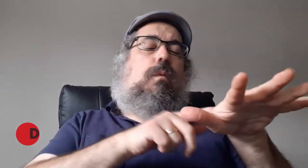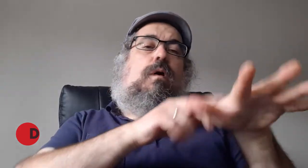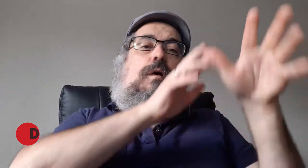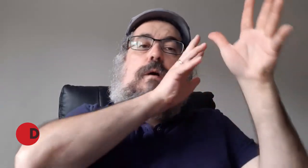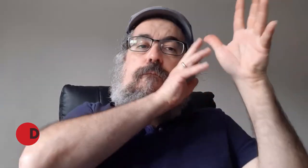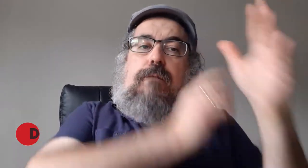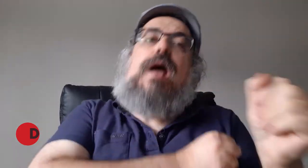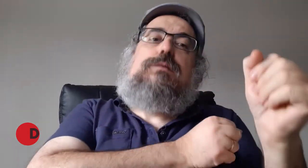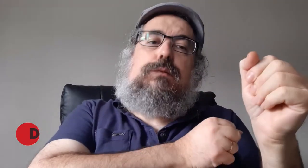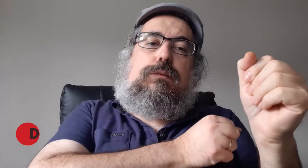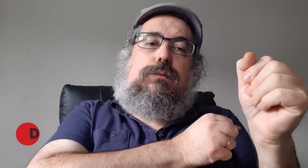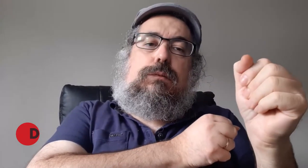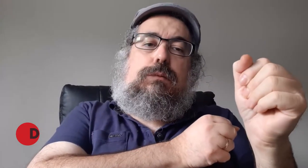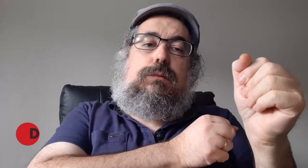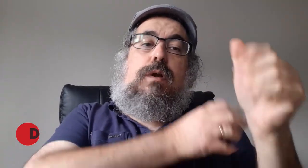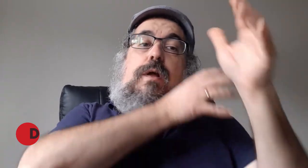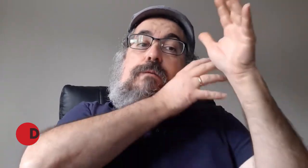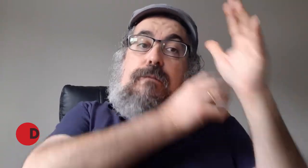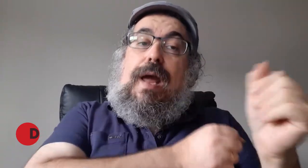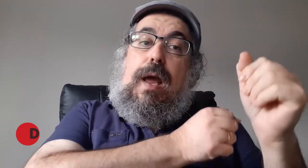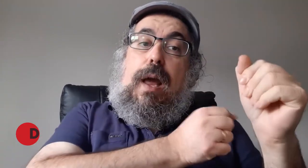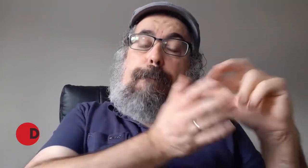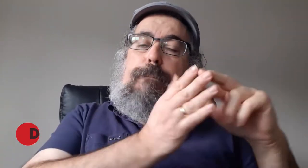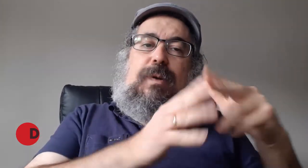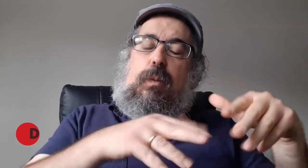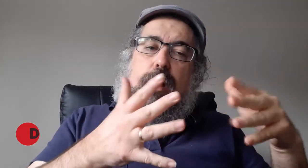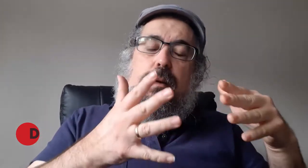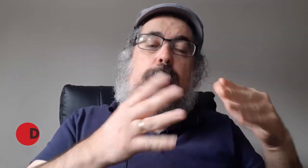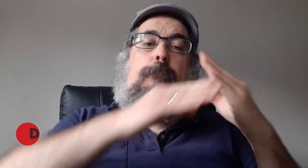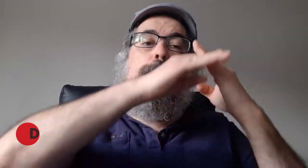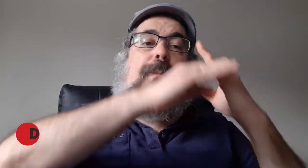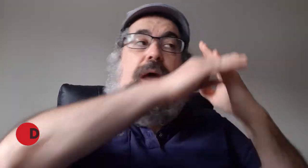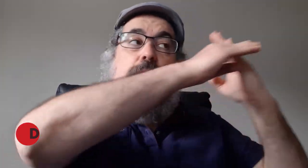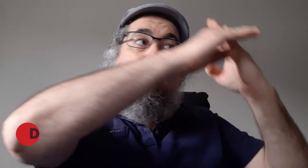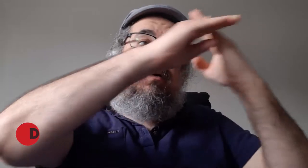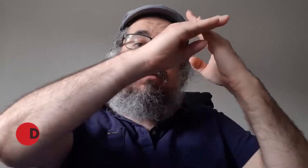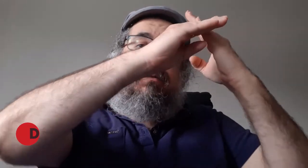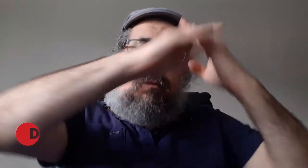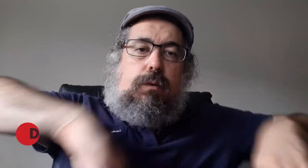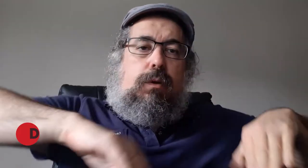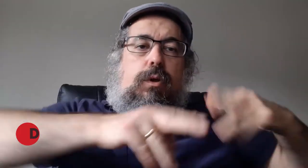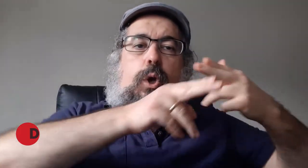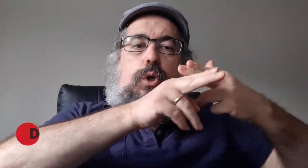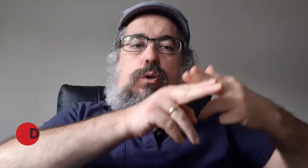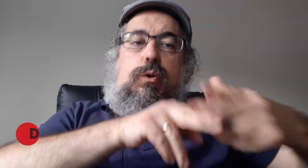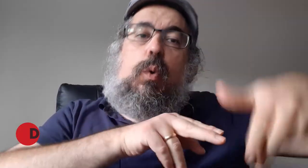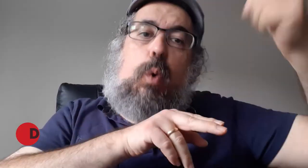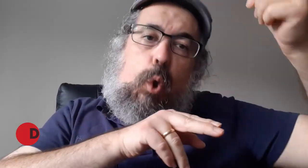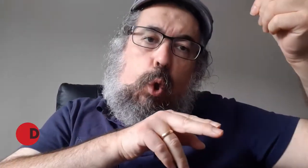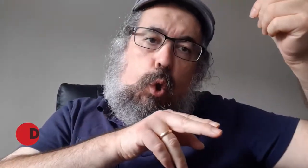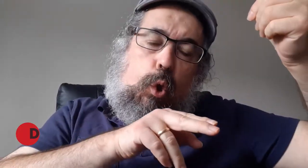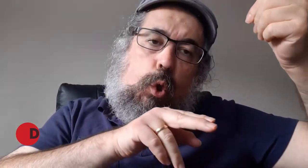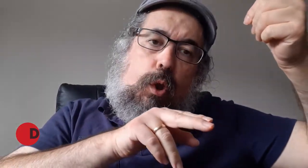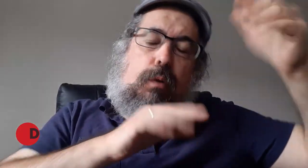longer and that accessibility track would be faster which meant taking down barriers sooner.